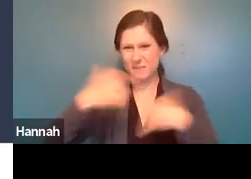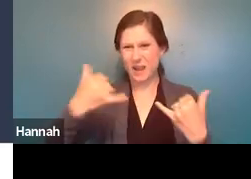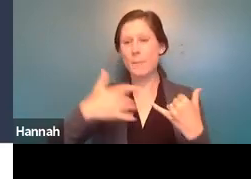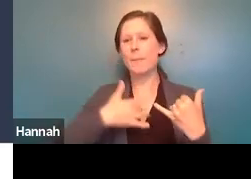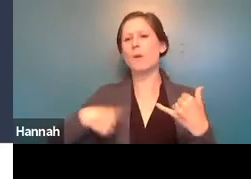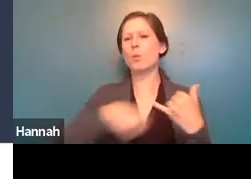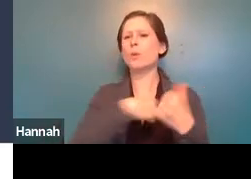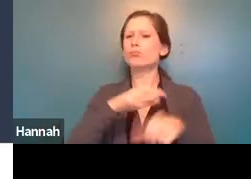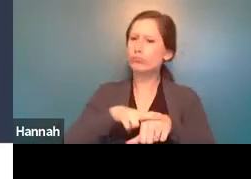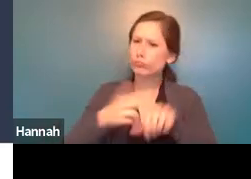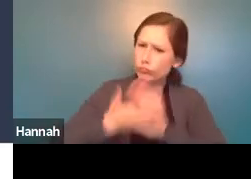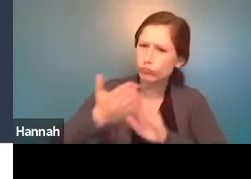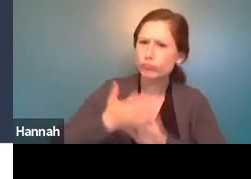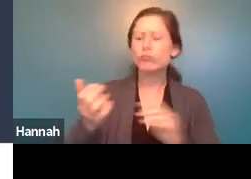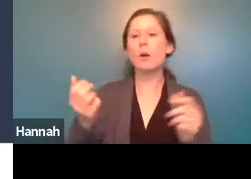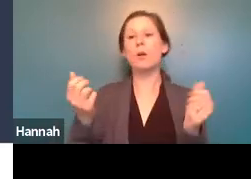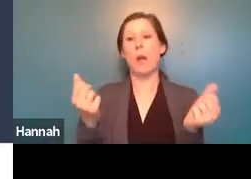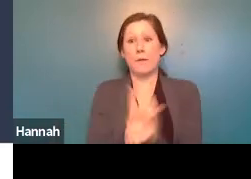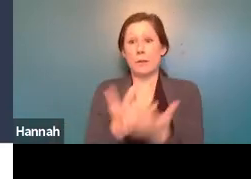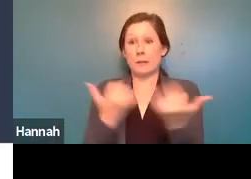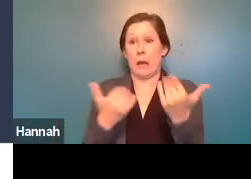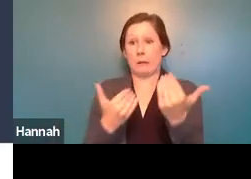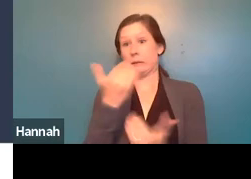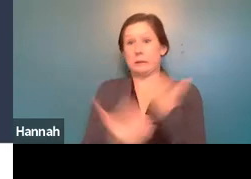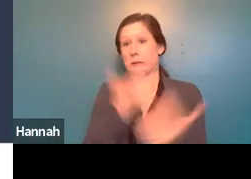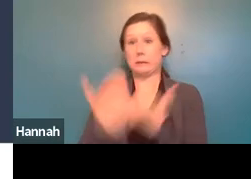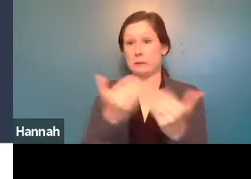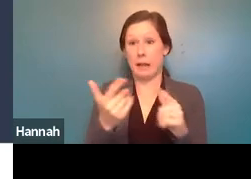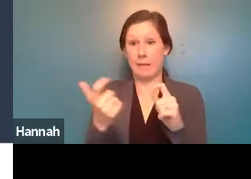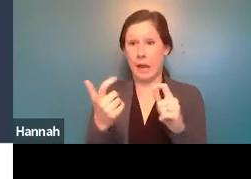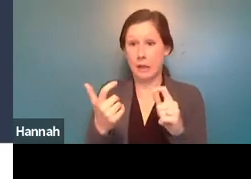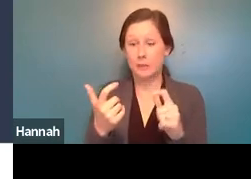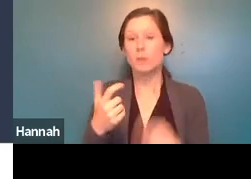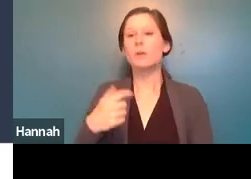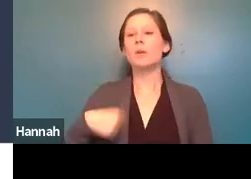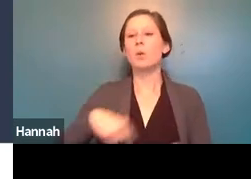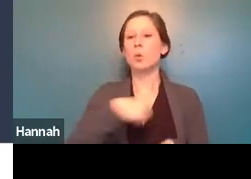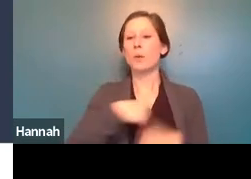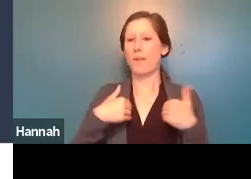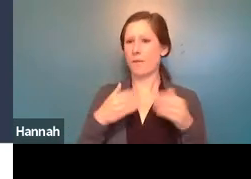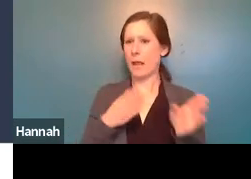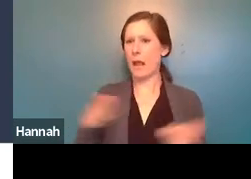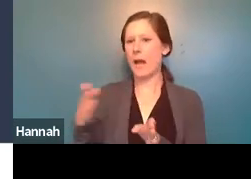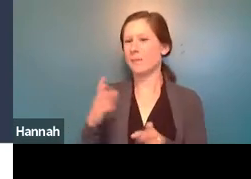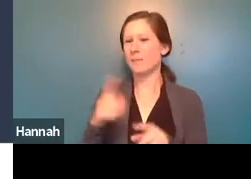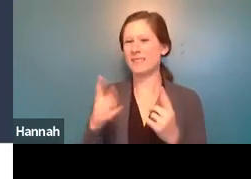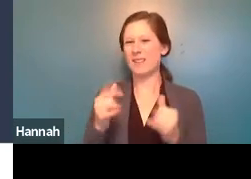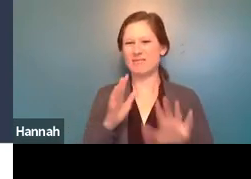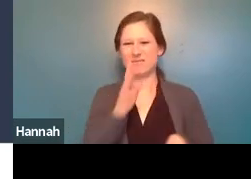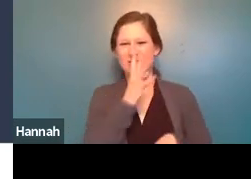everything is just moving so fast and so rapidly. So we're kind of going by-- we have plans but we're kind of going by the slide and adjust things on the day-to-day basis.